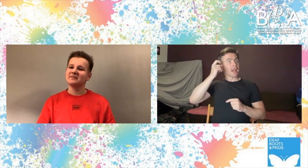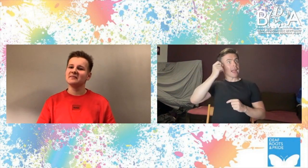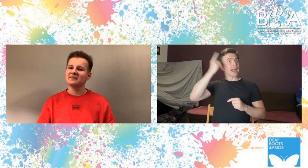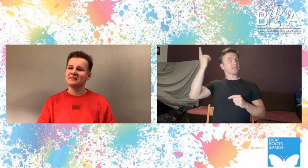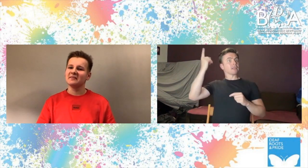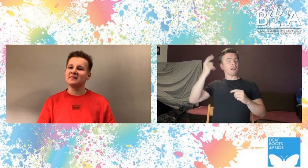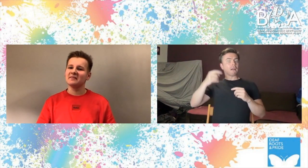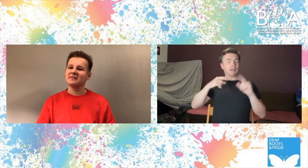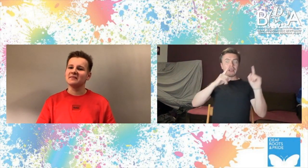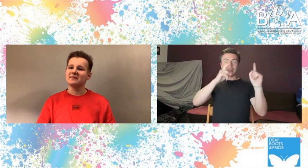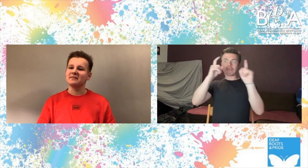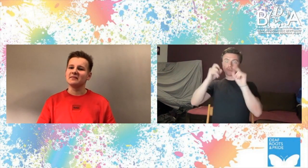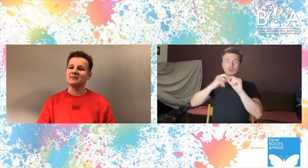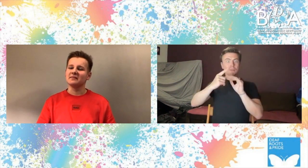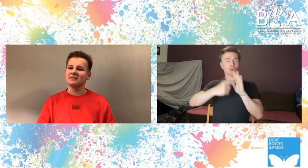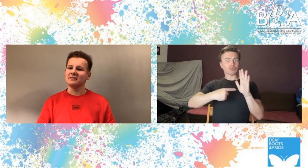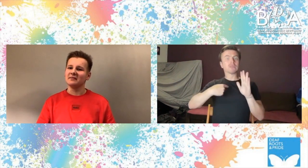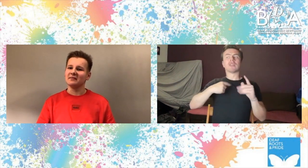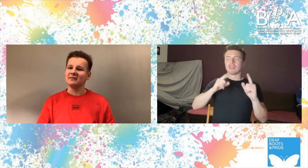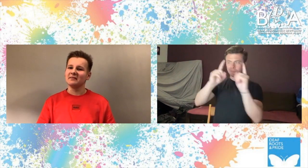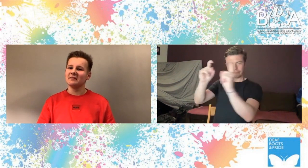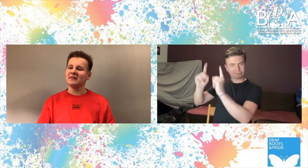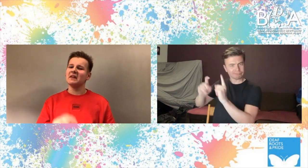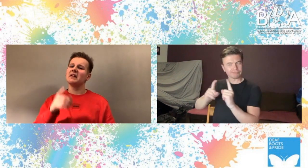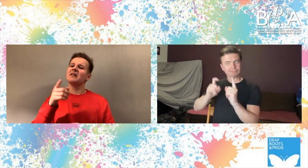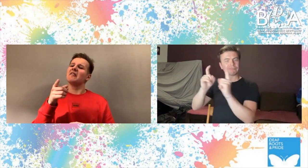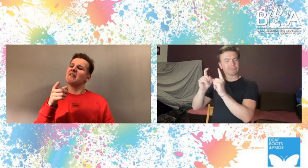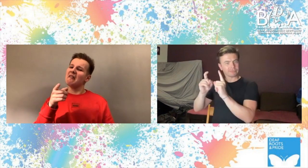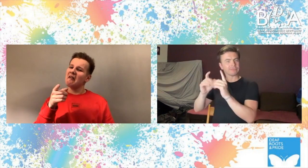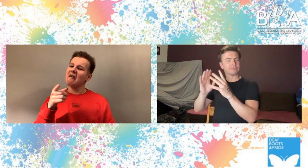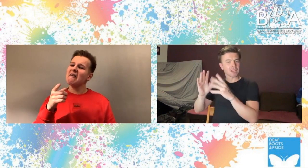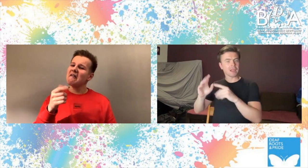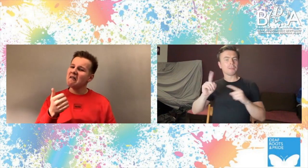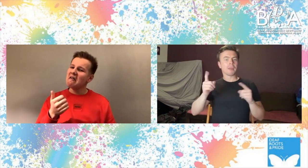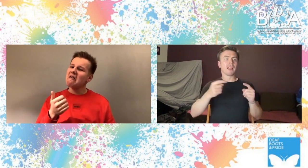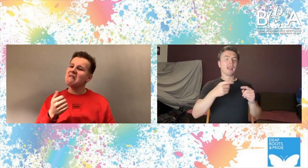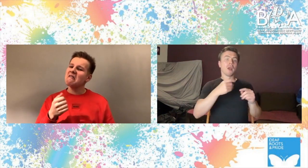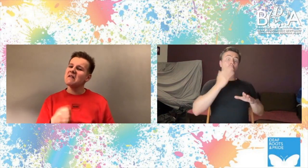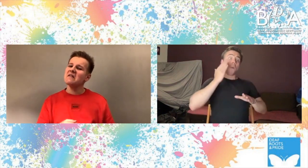still have lots of ideas for projects and when I do, I will take lots of photographs,